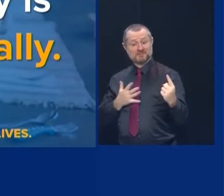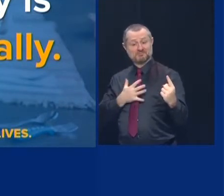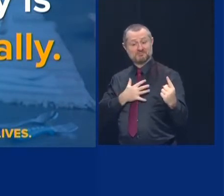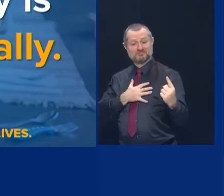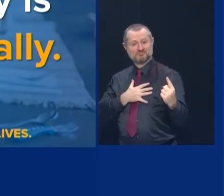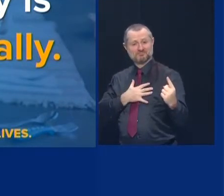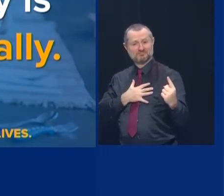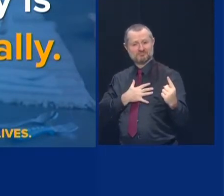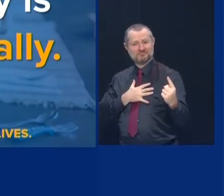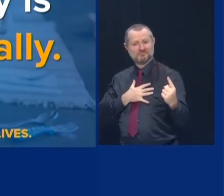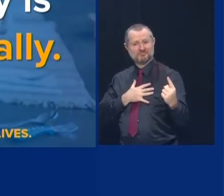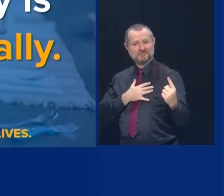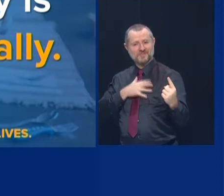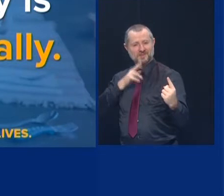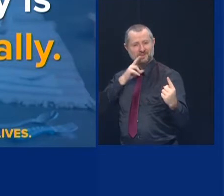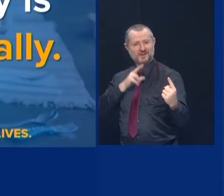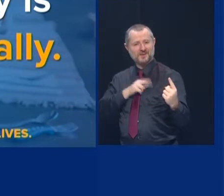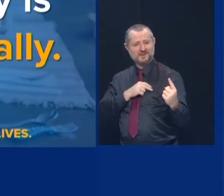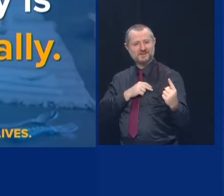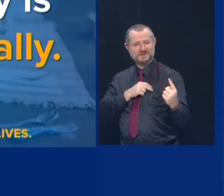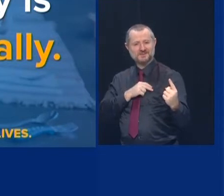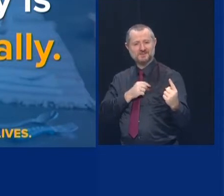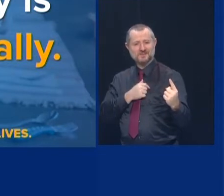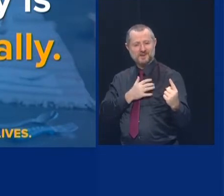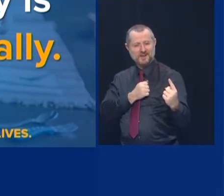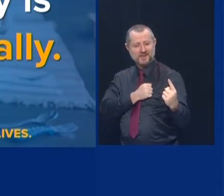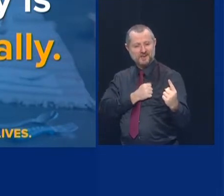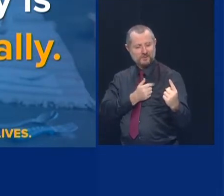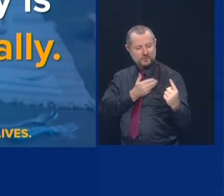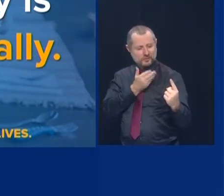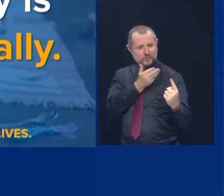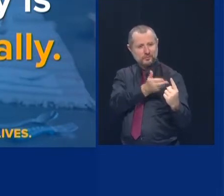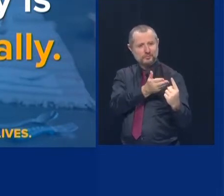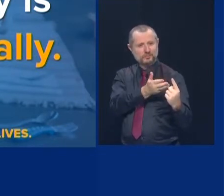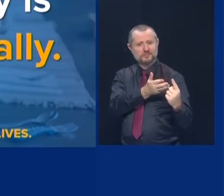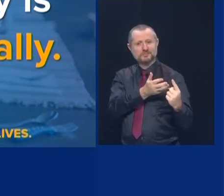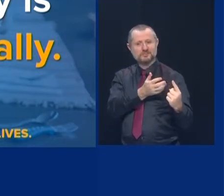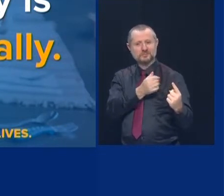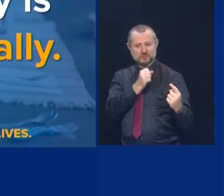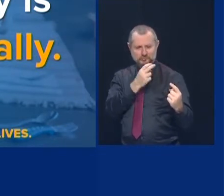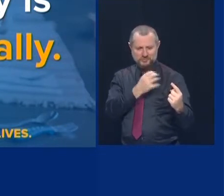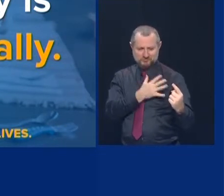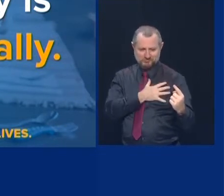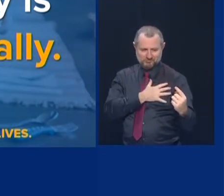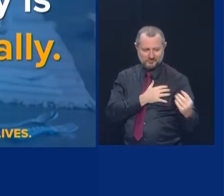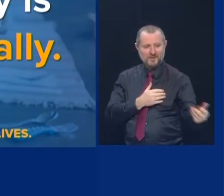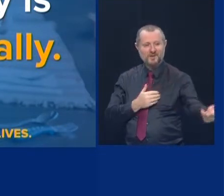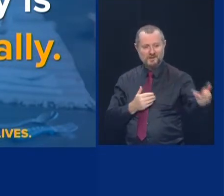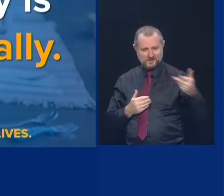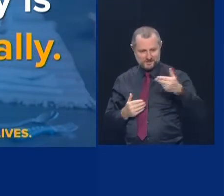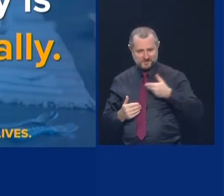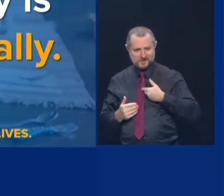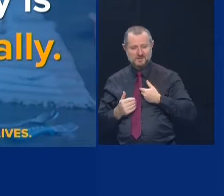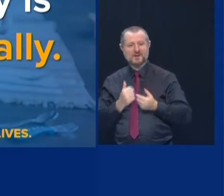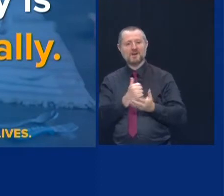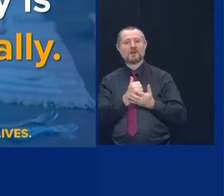CHICAGO. BUT YOU KNOW WHAT? THE FEELING OF THIS THANKSGIVING